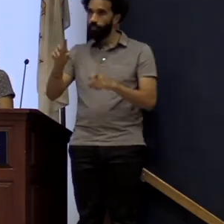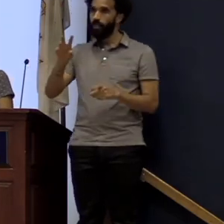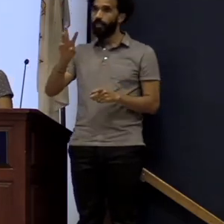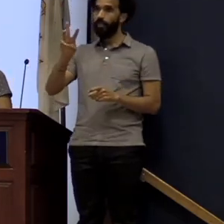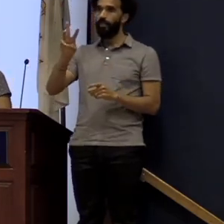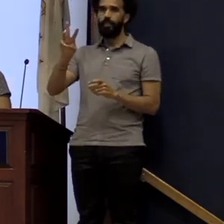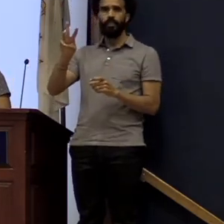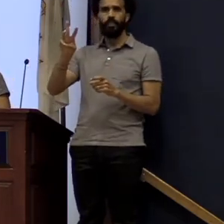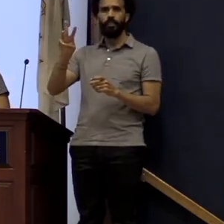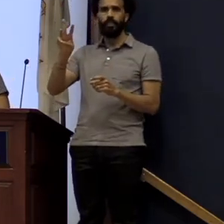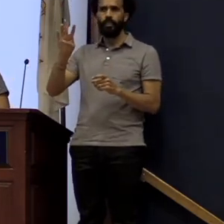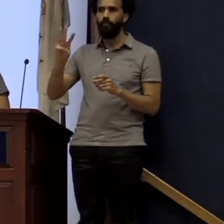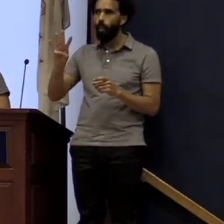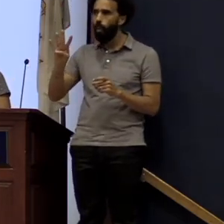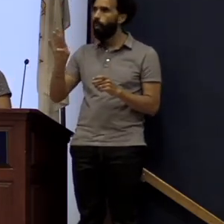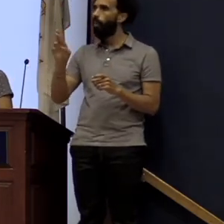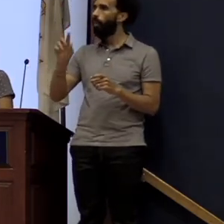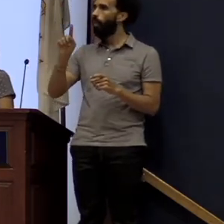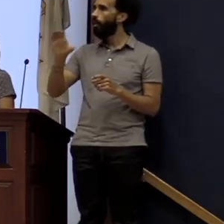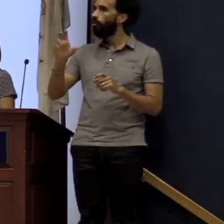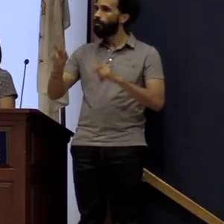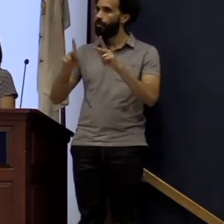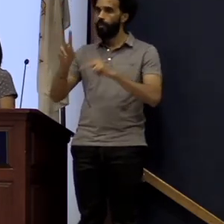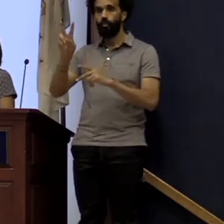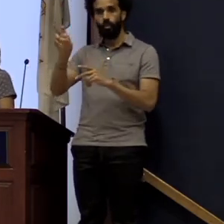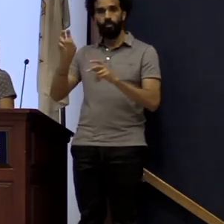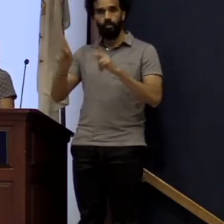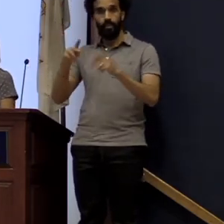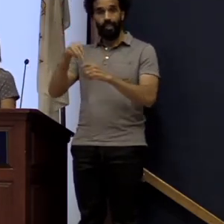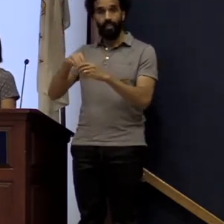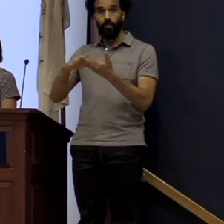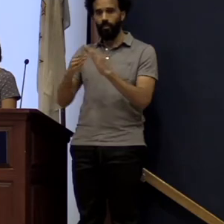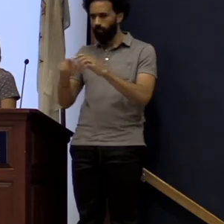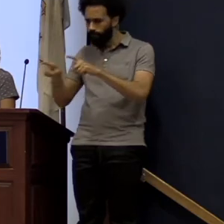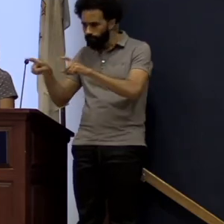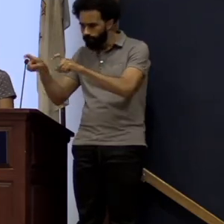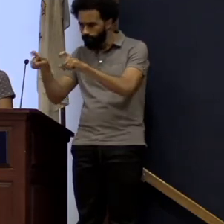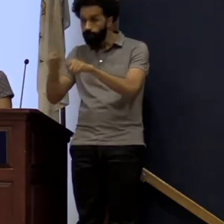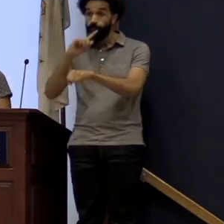120 other 200 people in the community they are trying to find an issue that is local